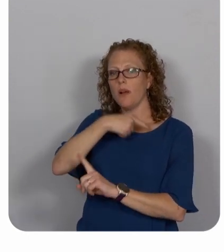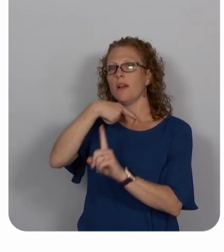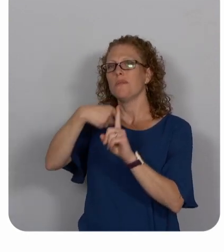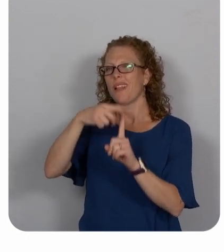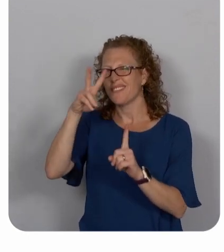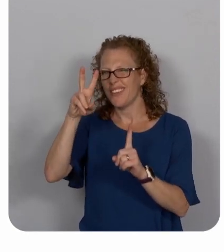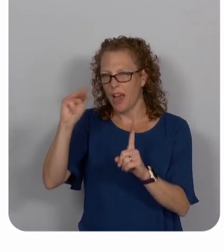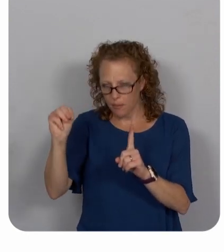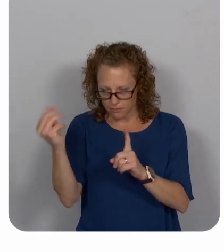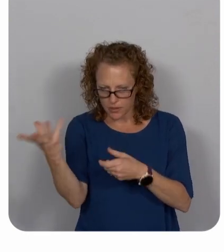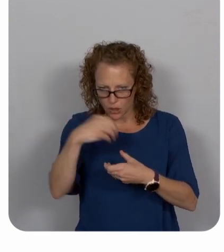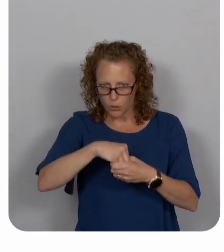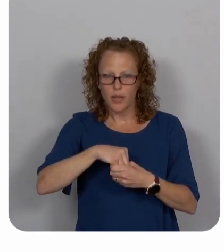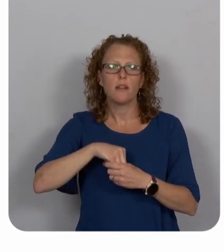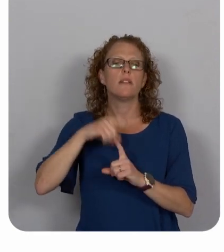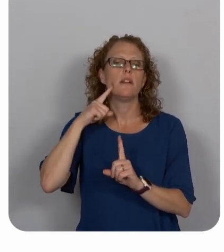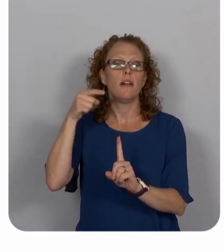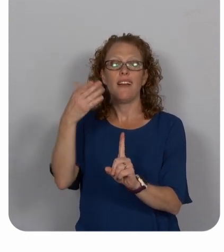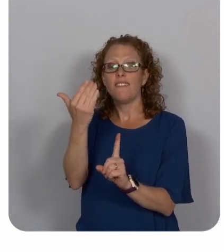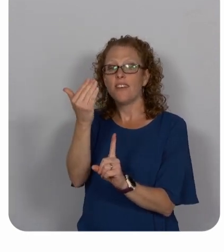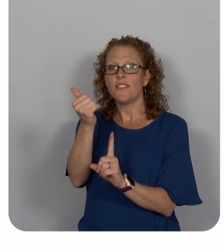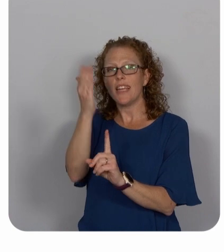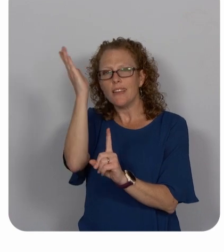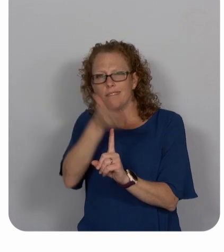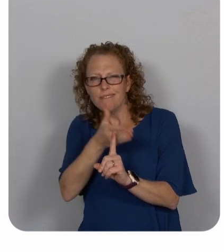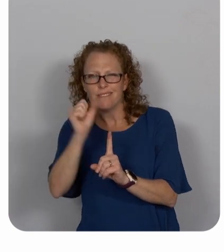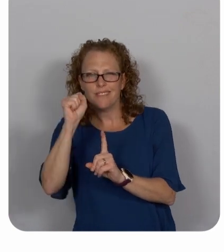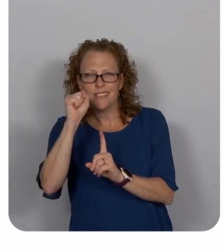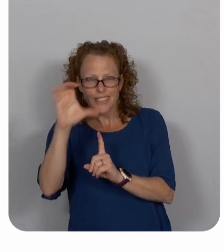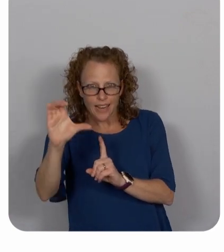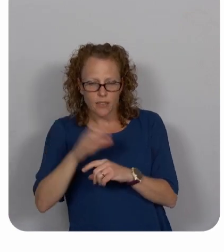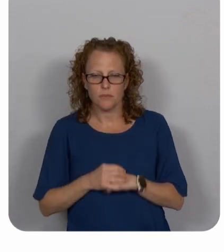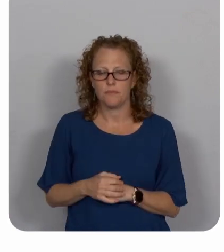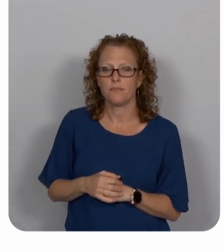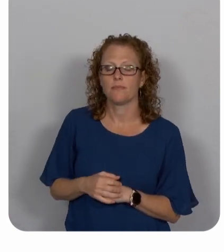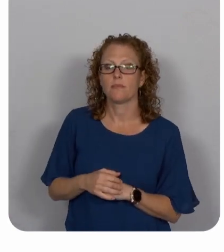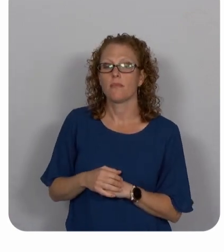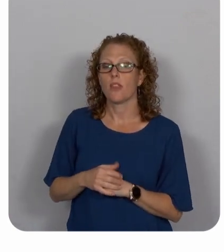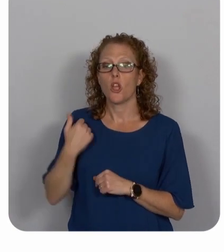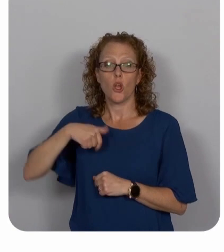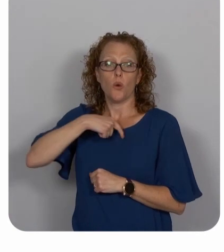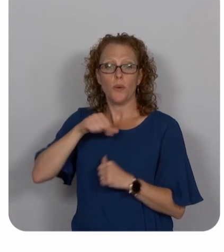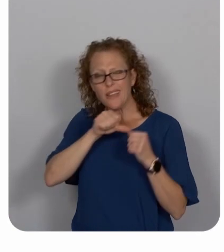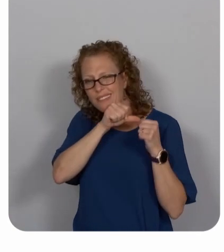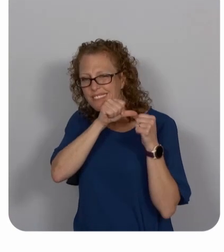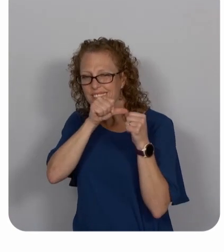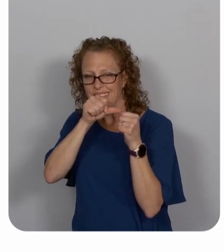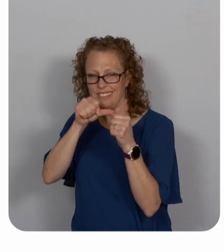a throughput of 15 tokens per second. We are continuing to explore further in this direction